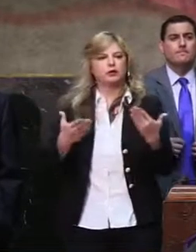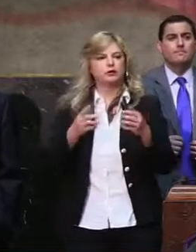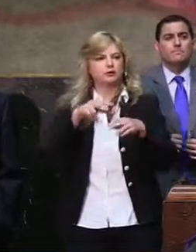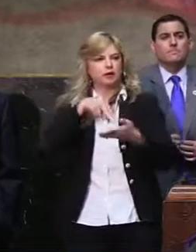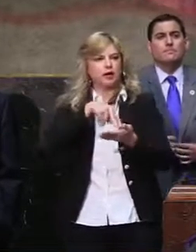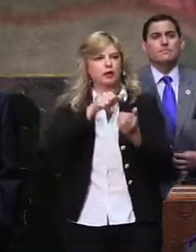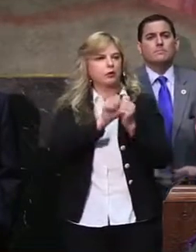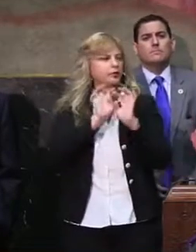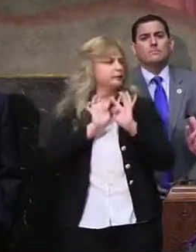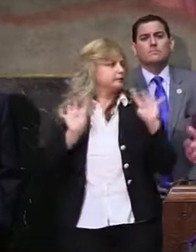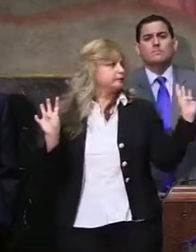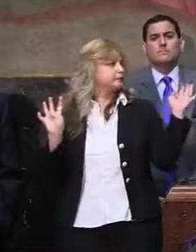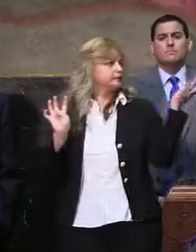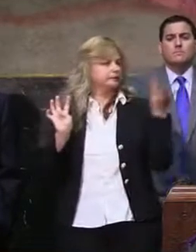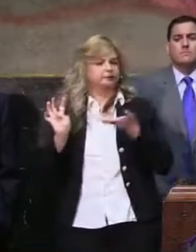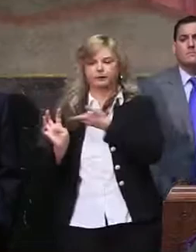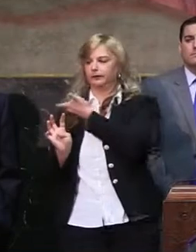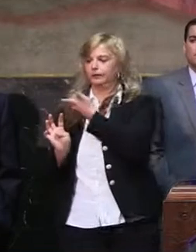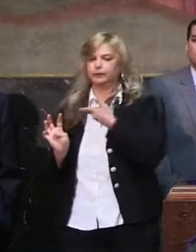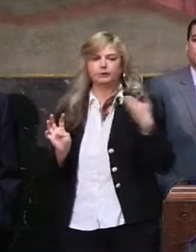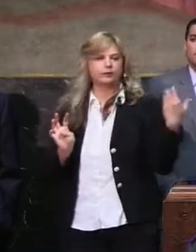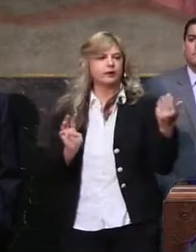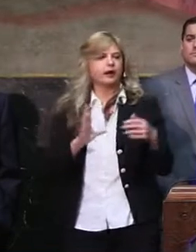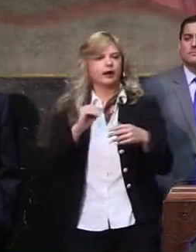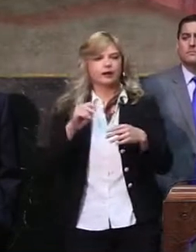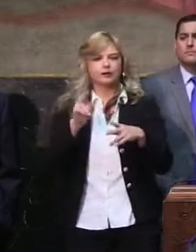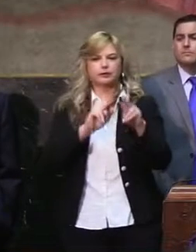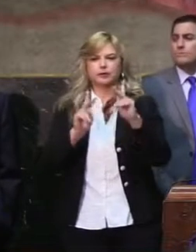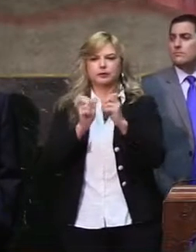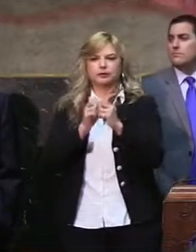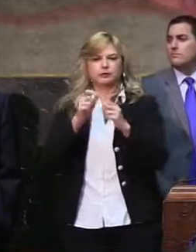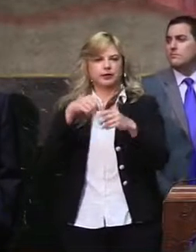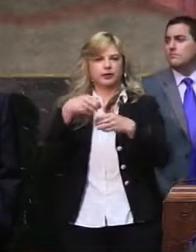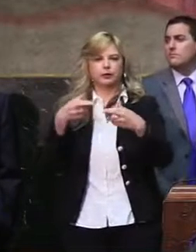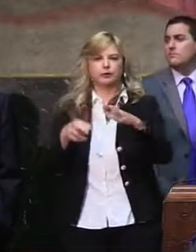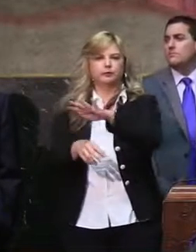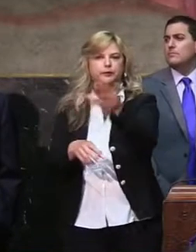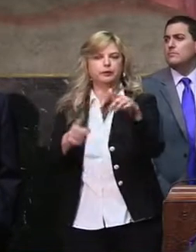folks who are here folks in the room to announce the criminal justice